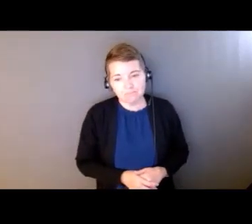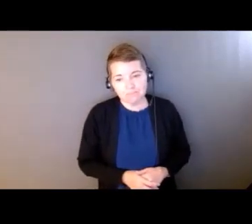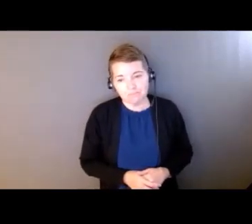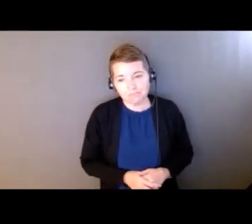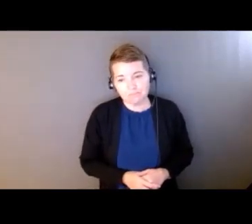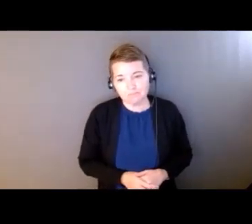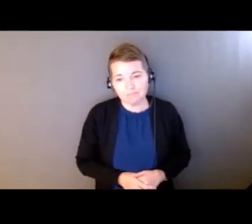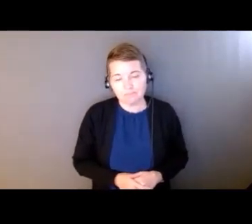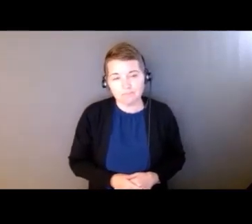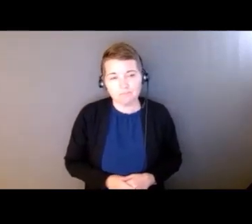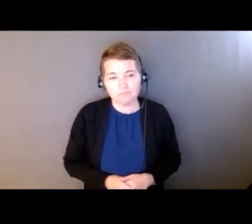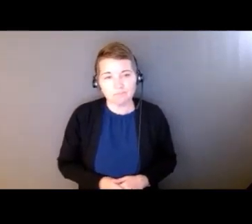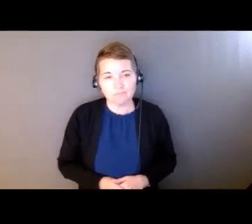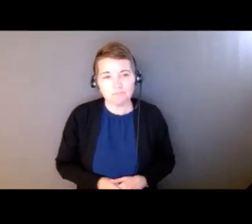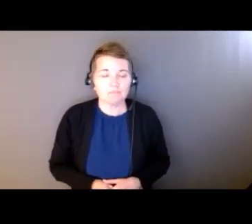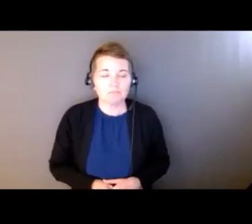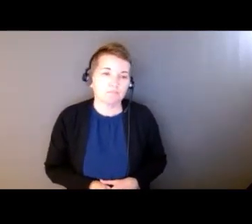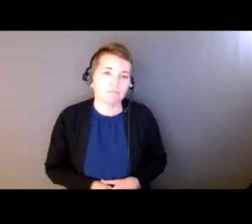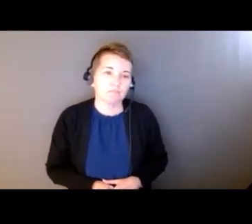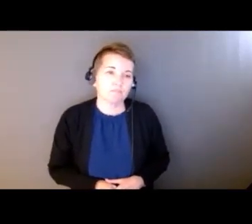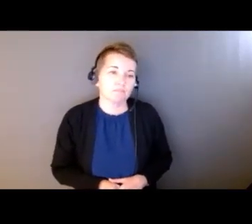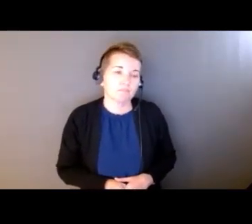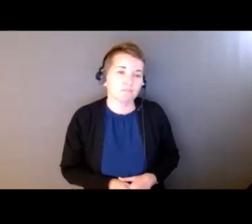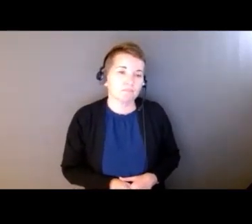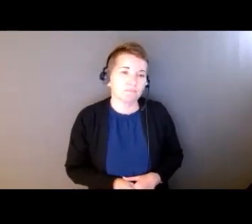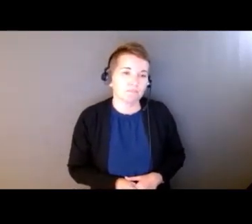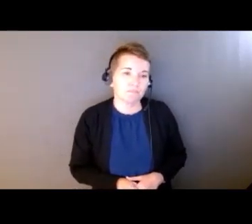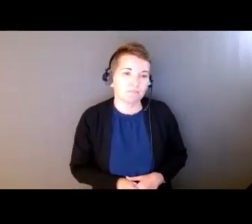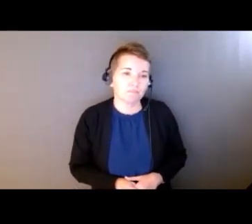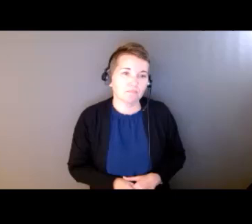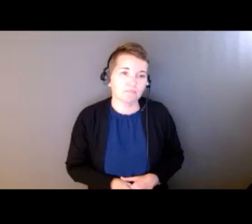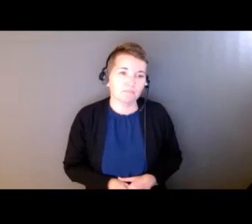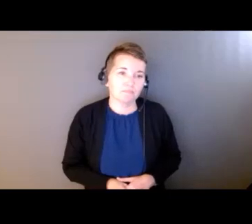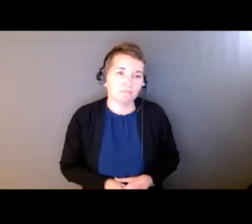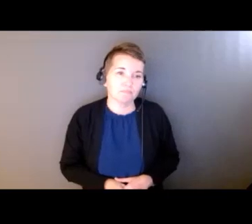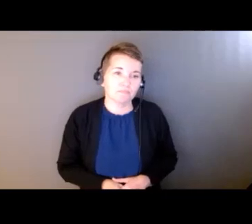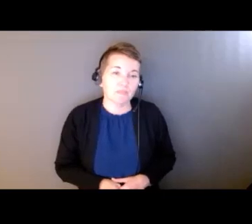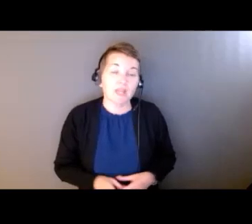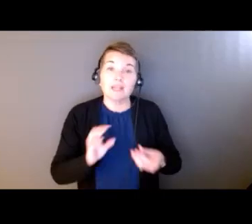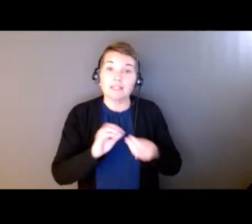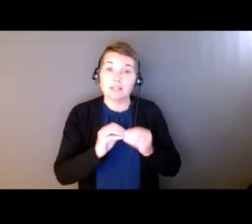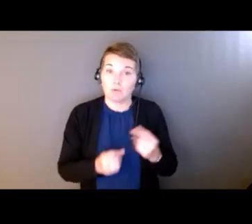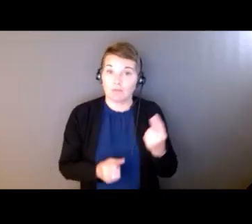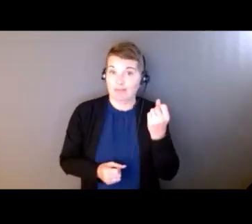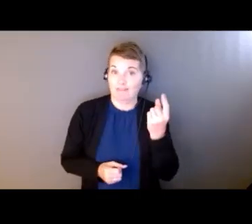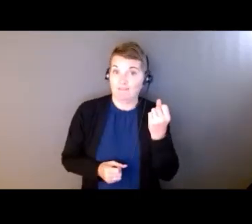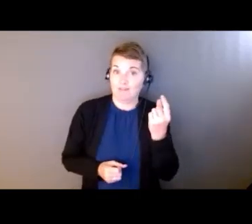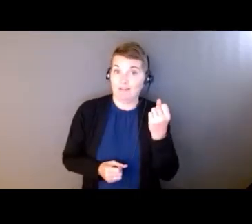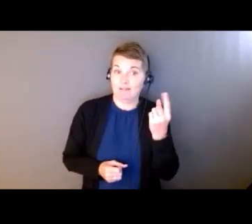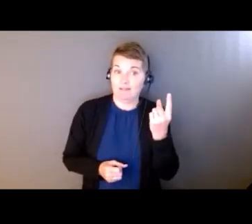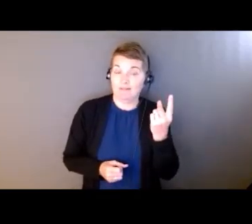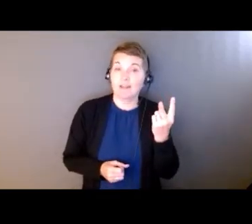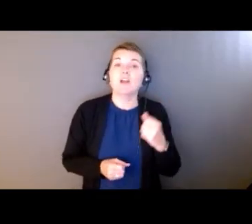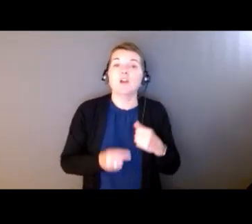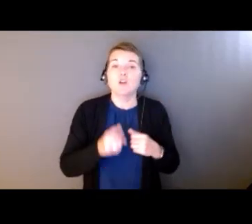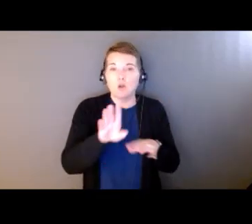All right. So, with the bulk of the application completed, applicants now need to provide Support Material in connection with the proposal.